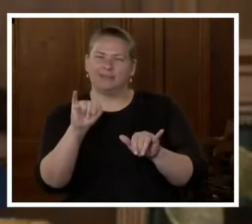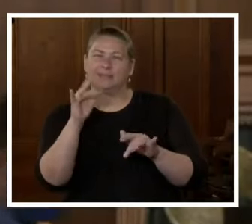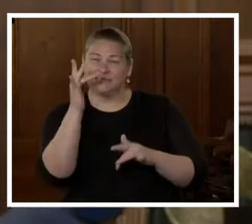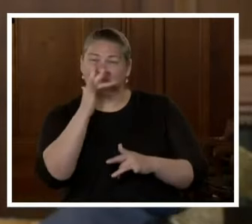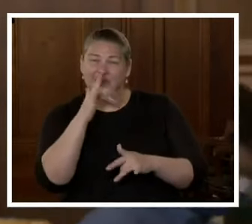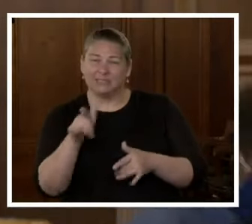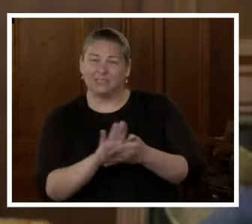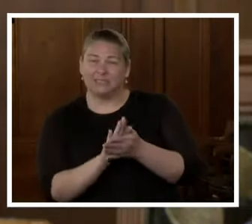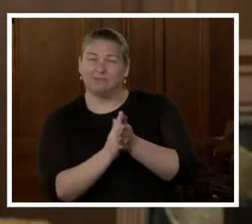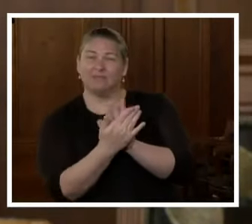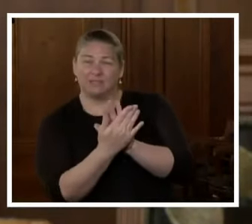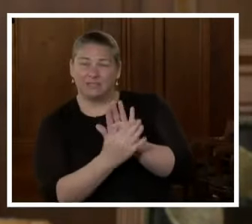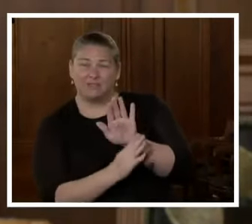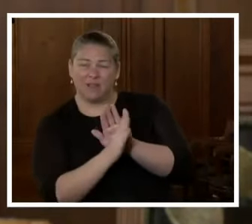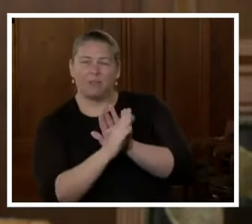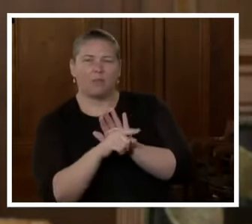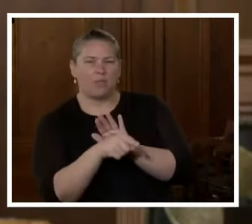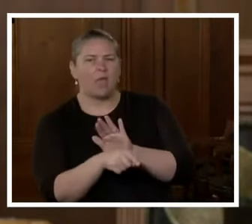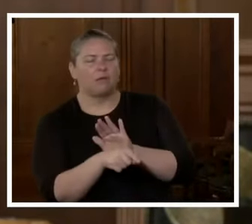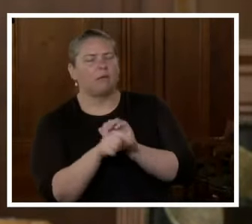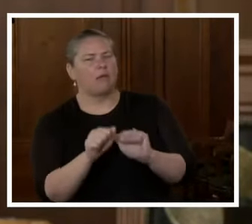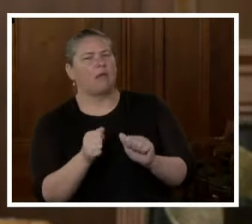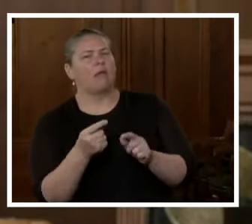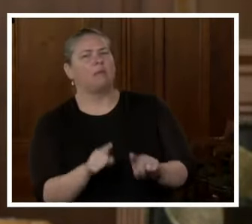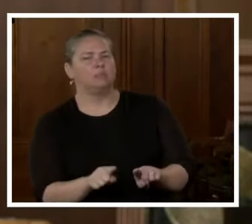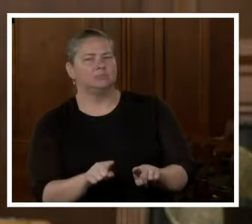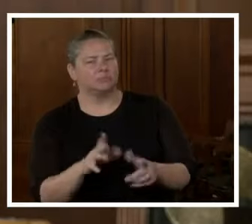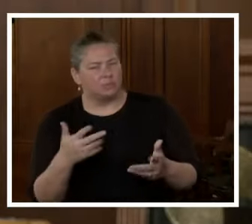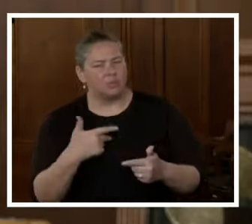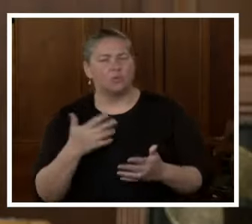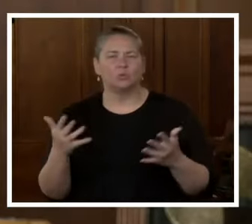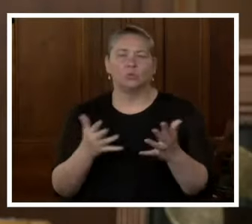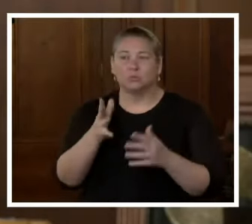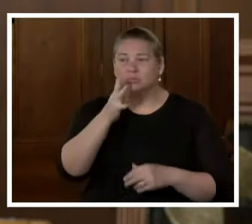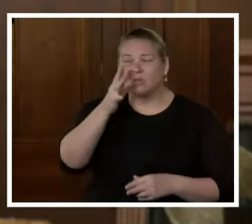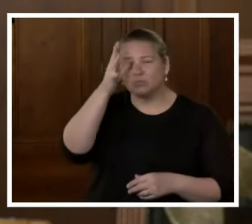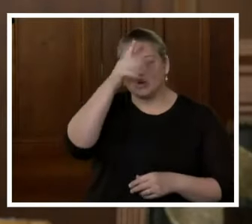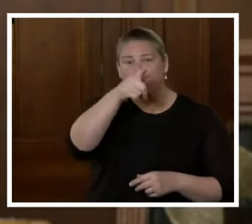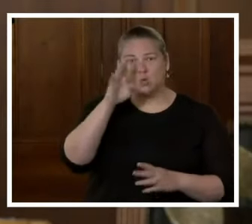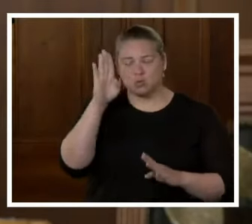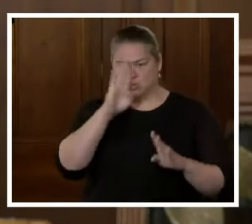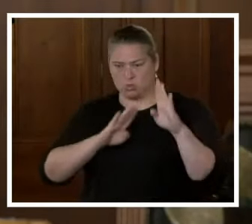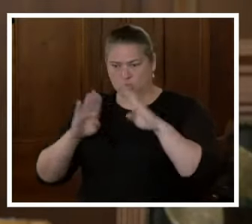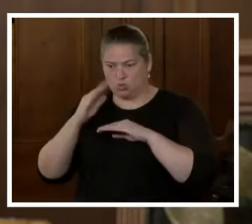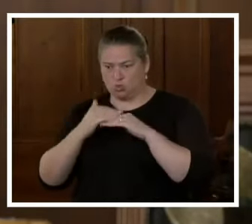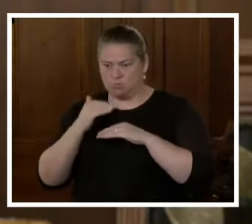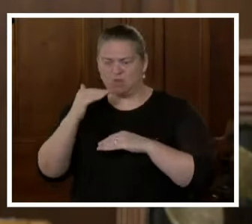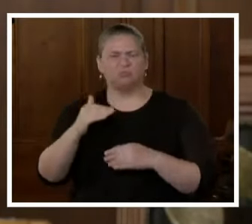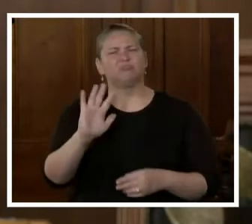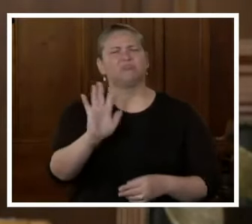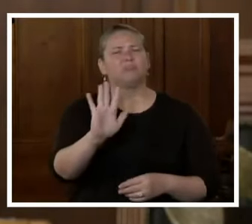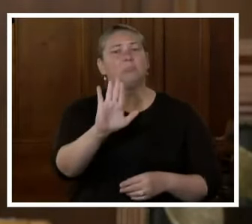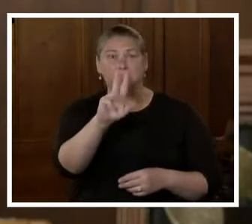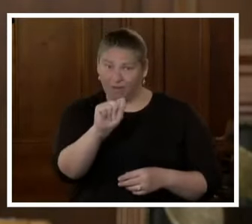THIS IS OBVIOUSLY NOT IN THE HIGH-RISK CATEGORY BY ANY REAL MEASURE WE COULD IDENTIFY.